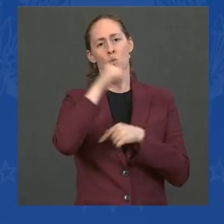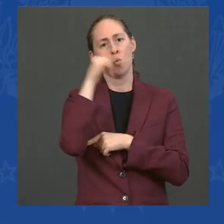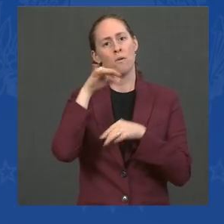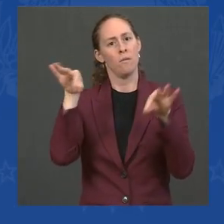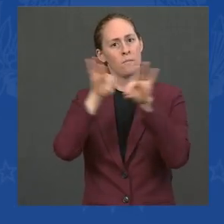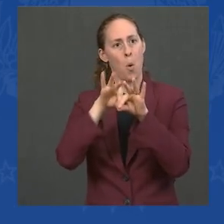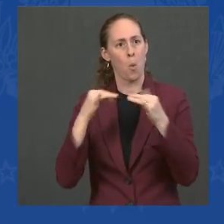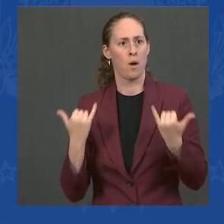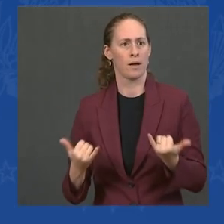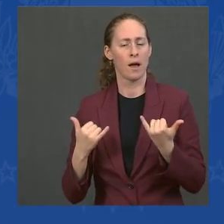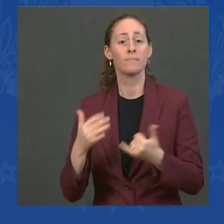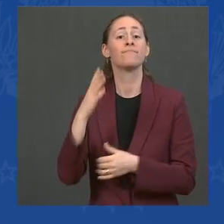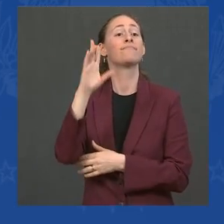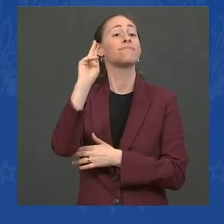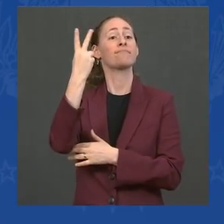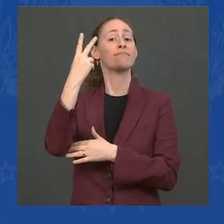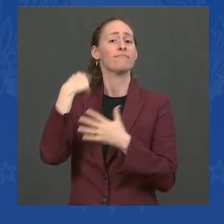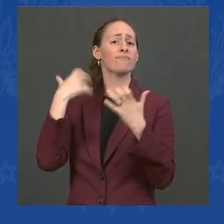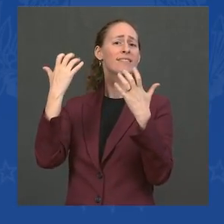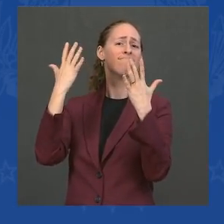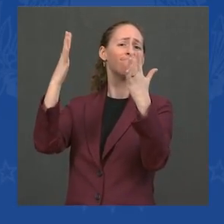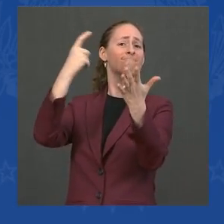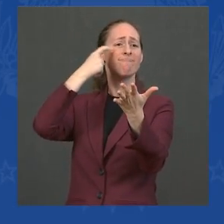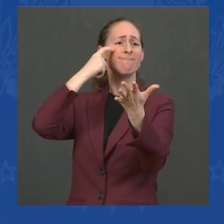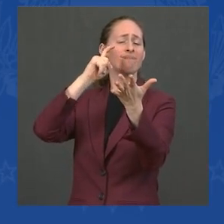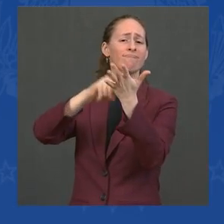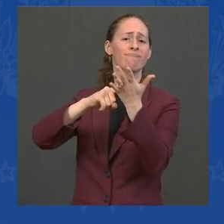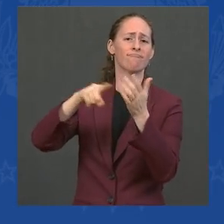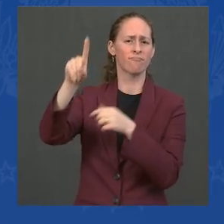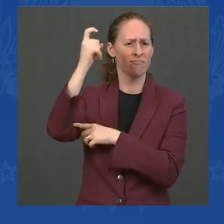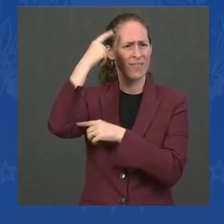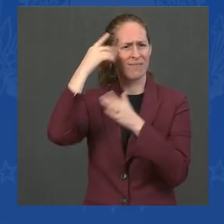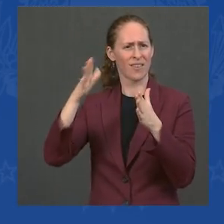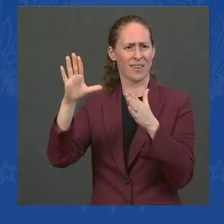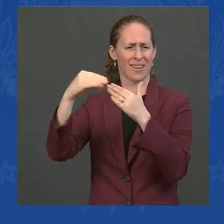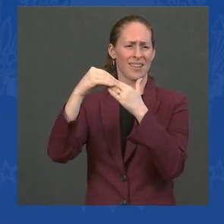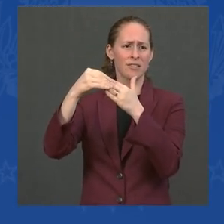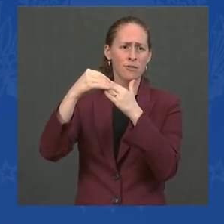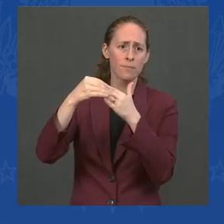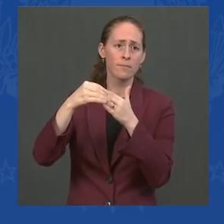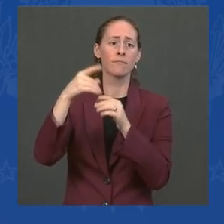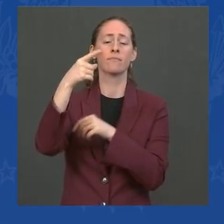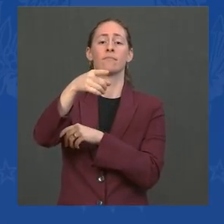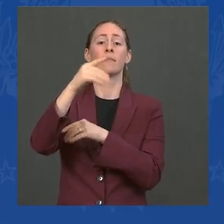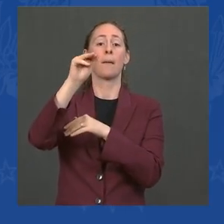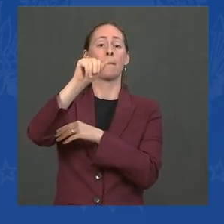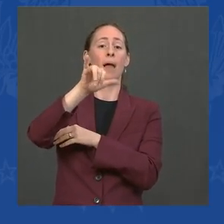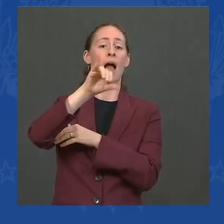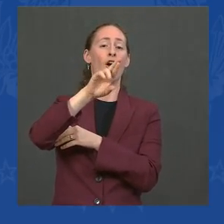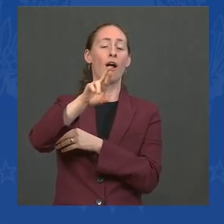to the Governor for his tremendous leadership, Mayor Lightfoot, Mayor Johnson of Elk Grove Village,